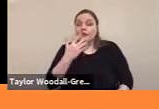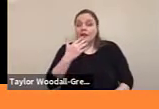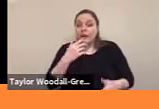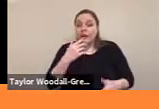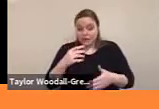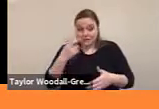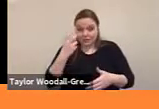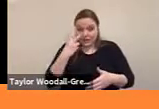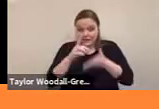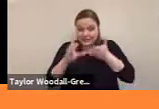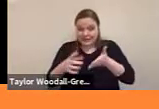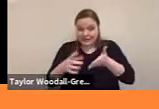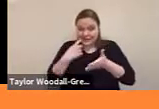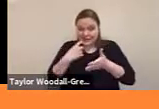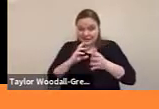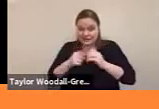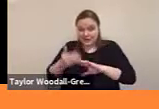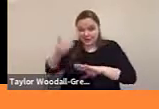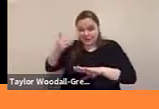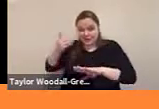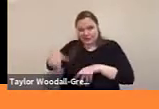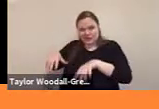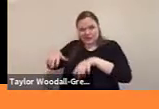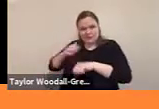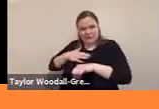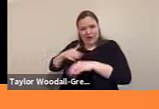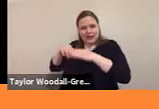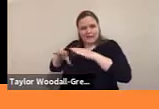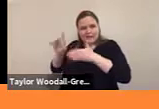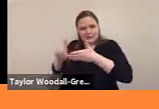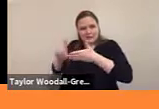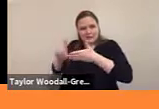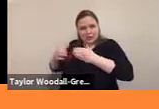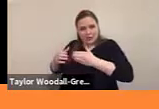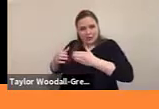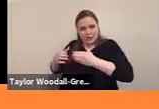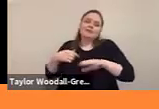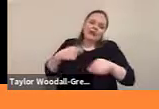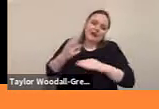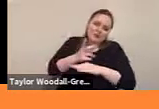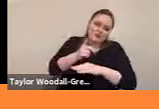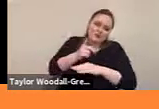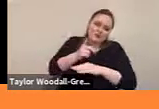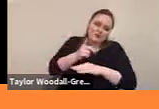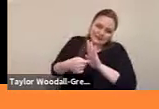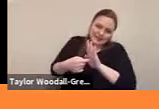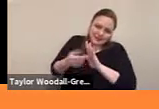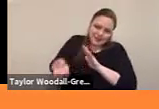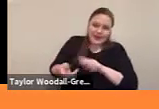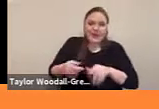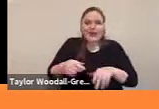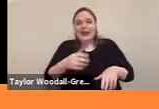he took my Accessible Design course and I use this as an example in there, and he jokingly said to me, he indeed does not